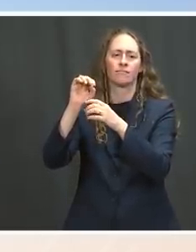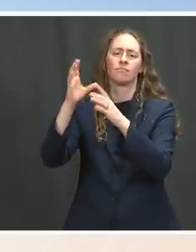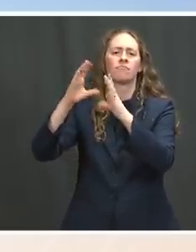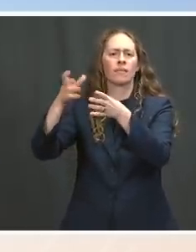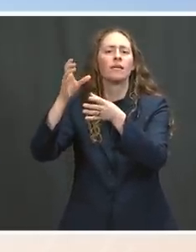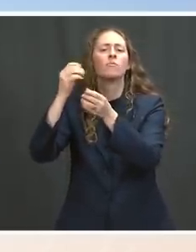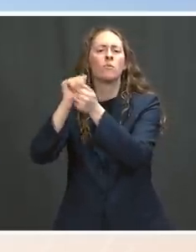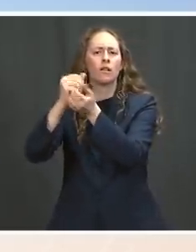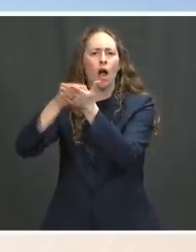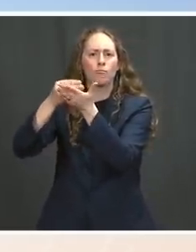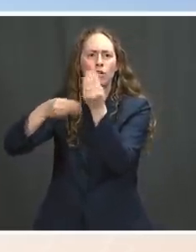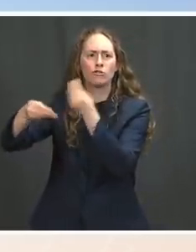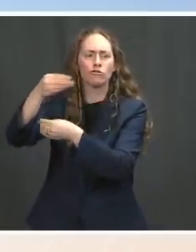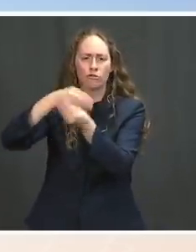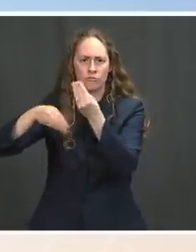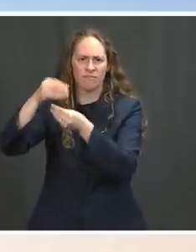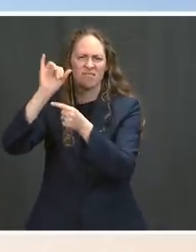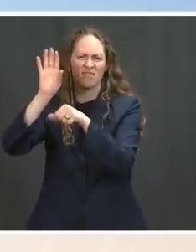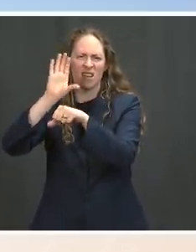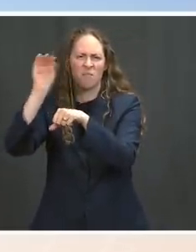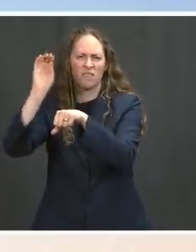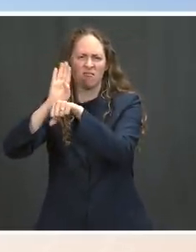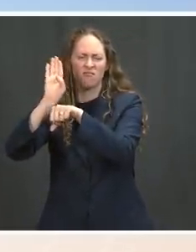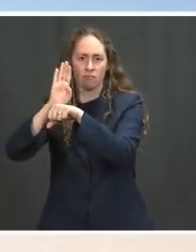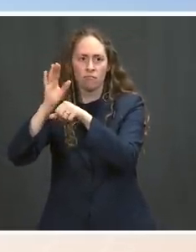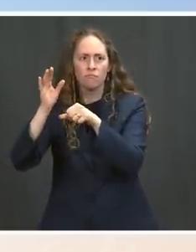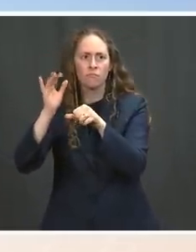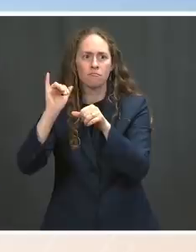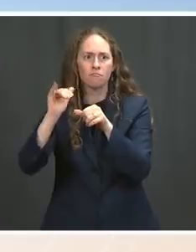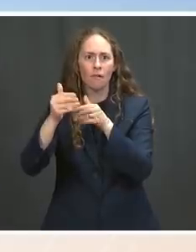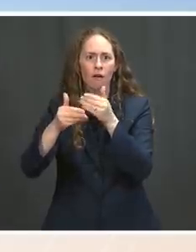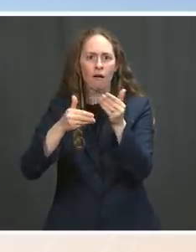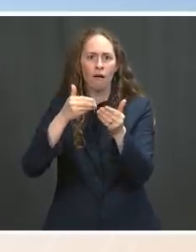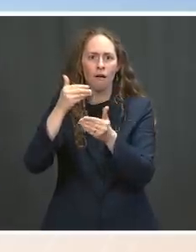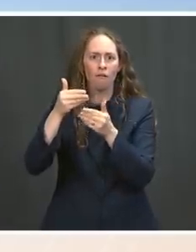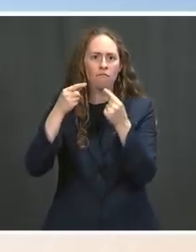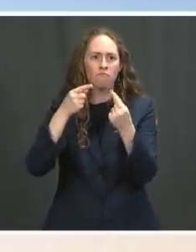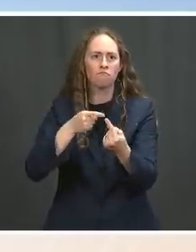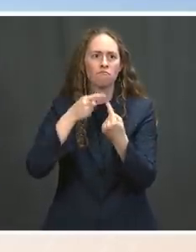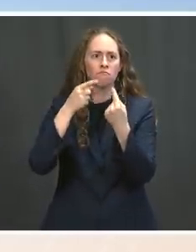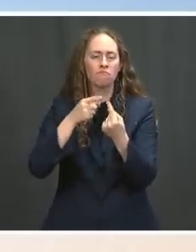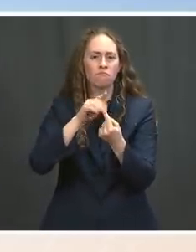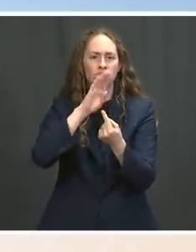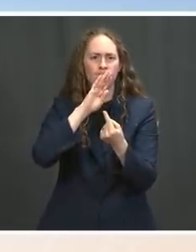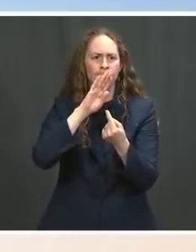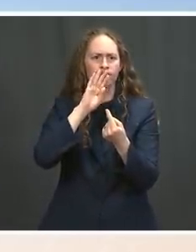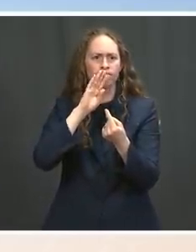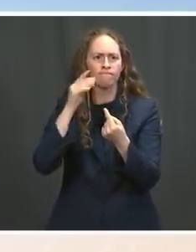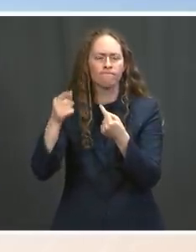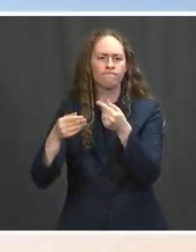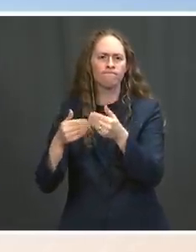are getting more money not to work than they would've in their previous jobs. President Biden said on Monday, quote,